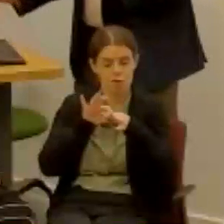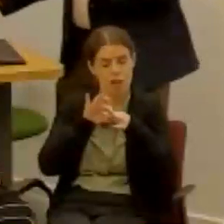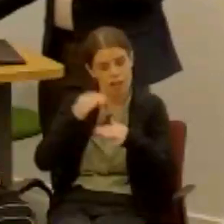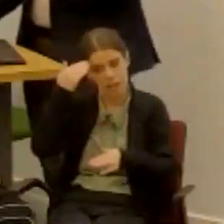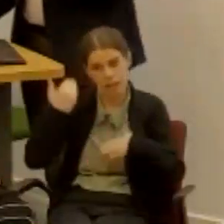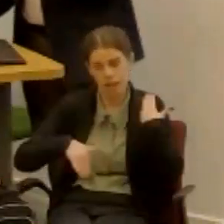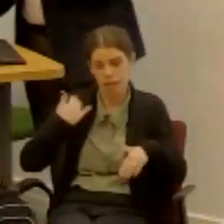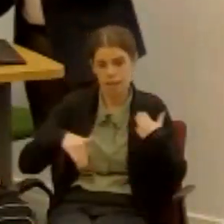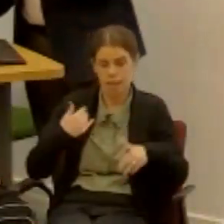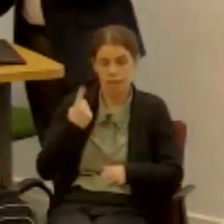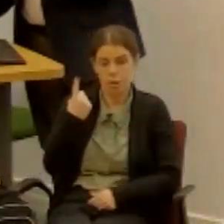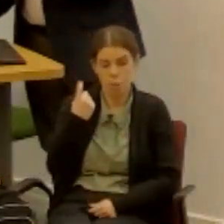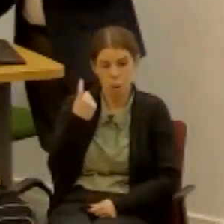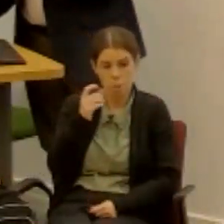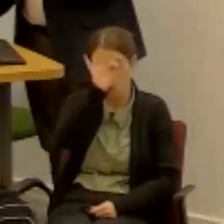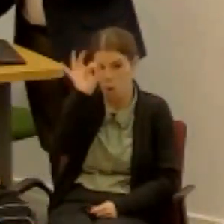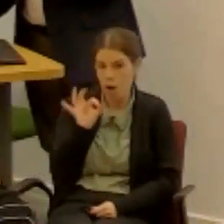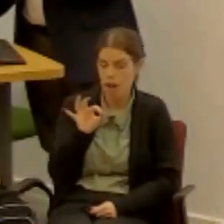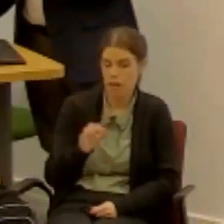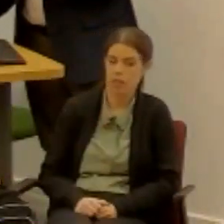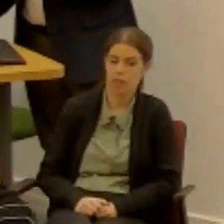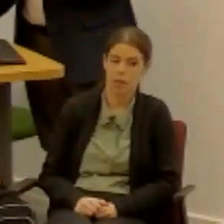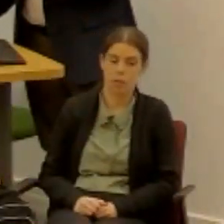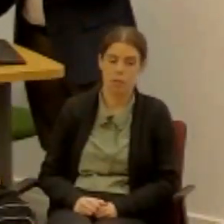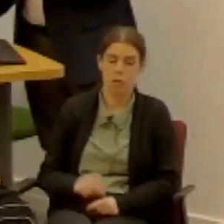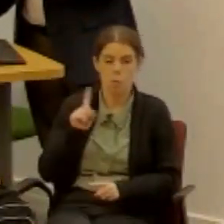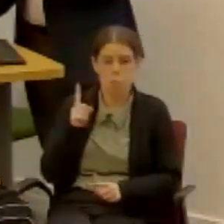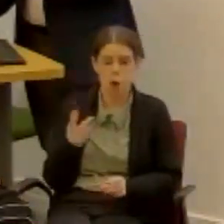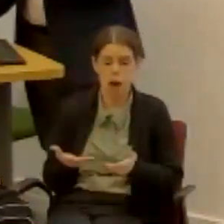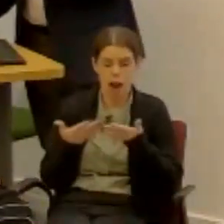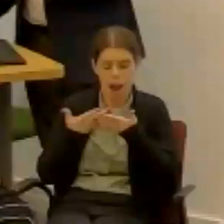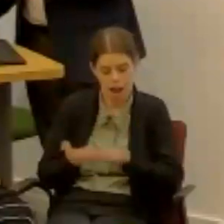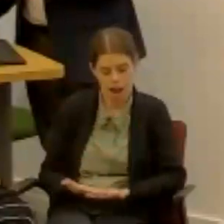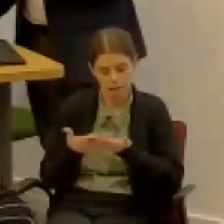Another question for you. which is heavier.